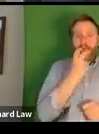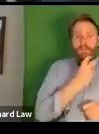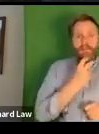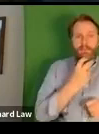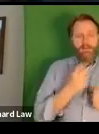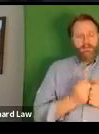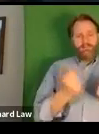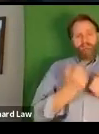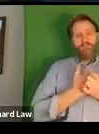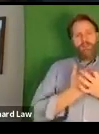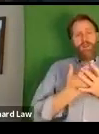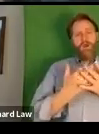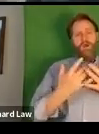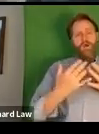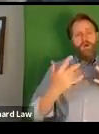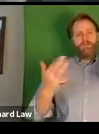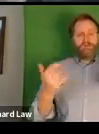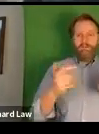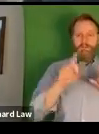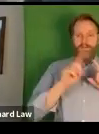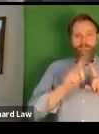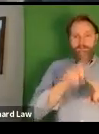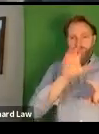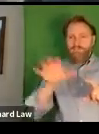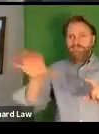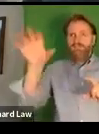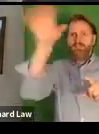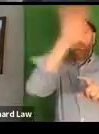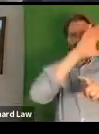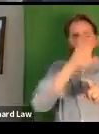people that have joined the Facebook live event and just want to say hi so